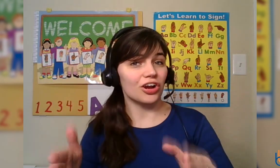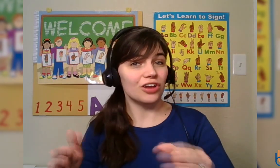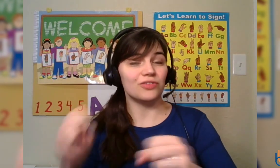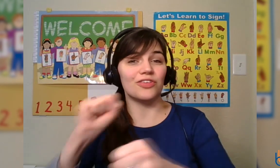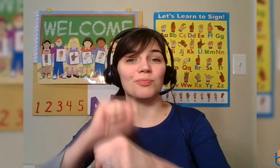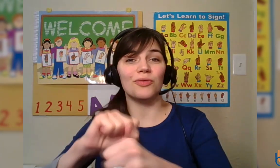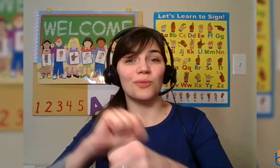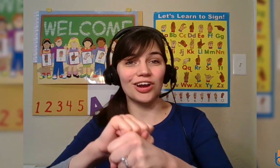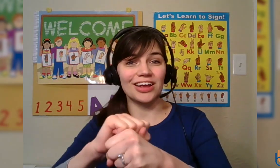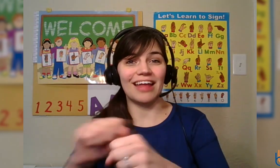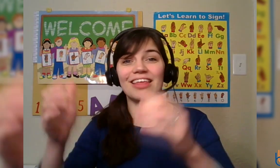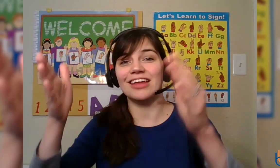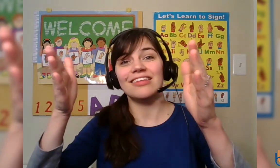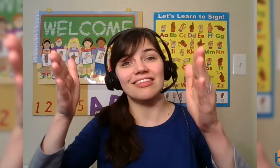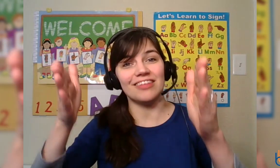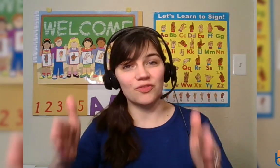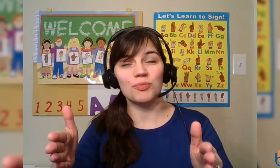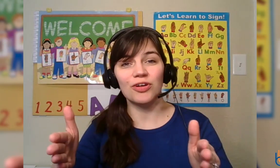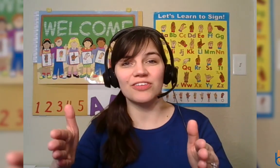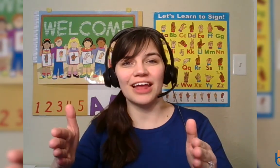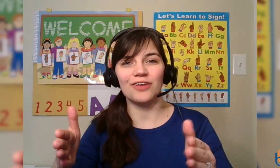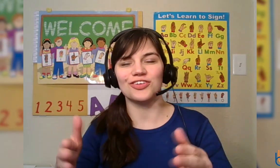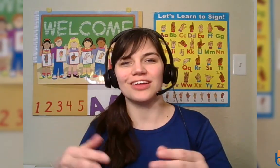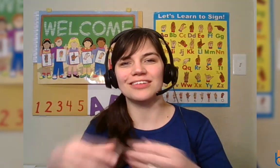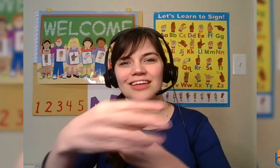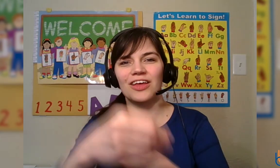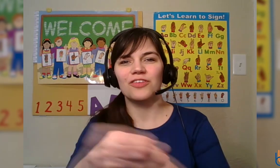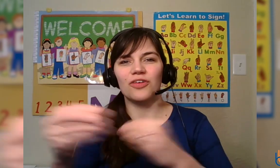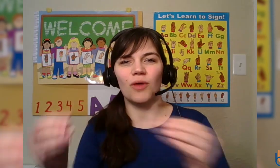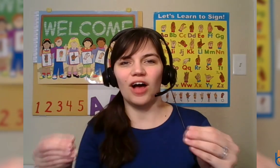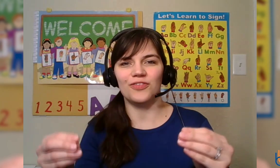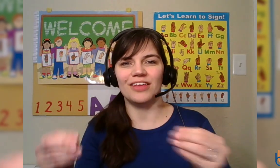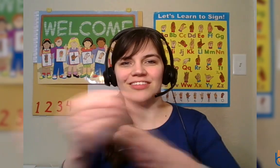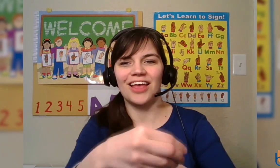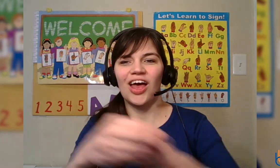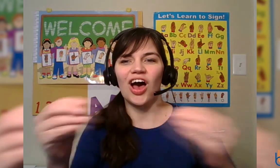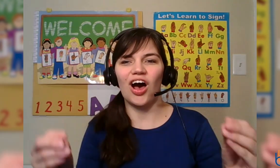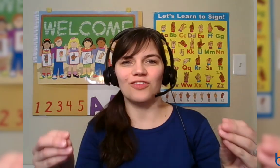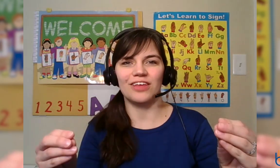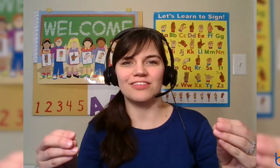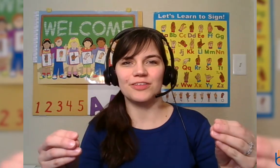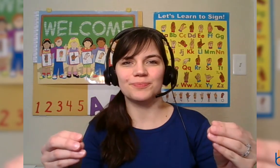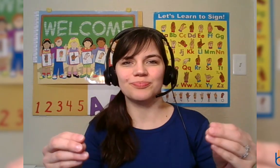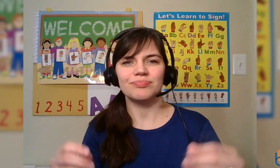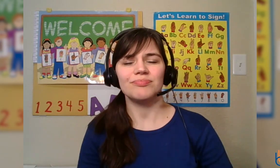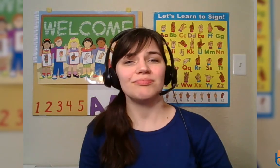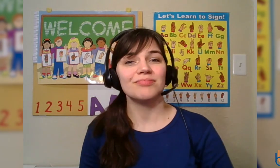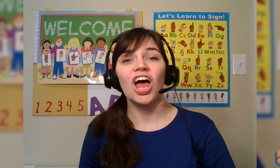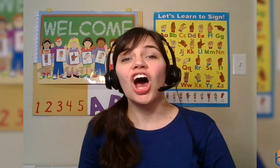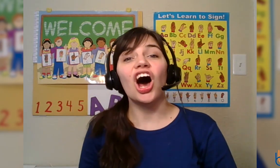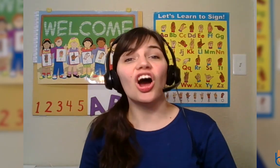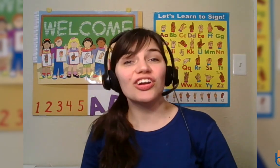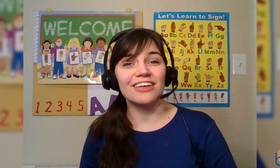you just put work and then the sign for person after it. So, office. Office. Artist.